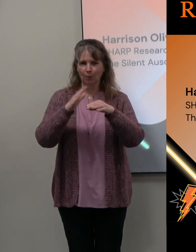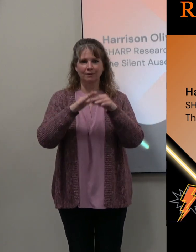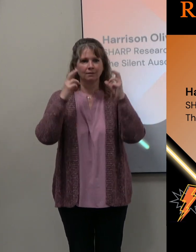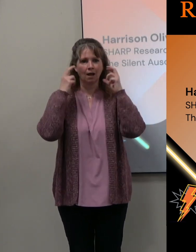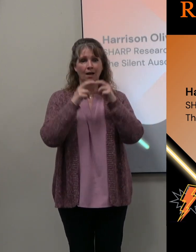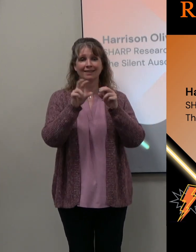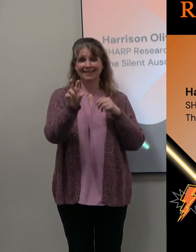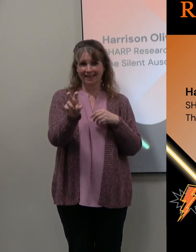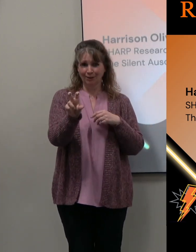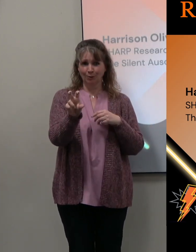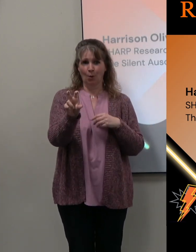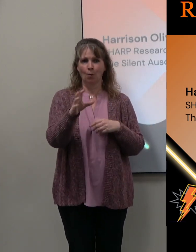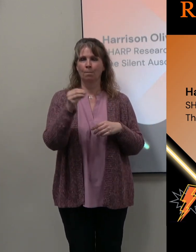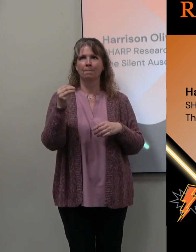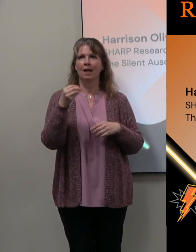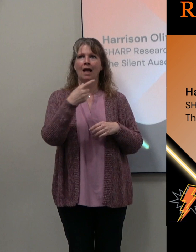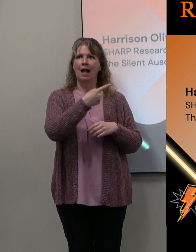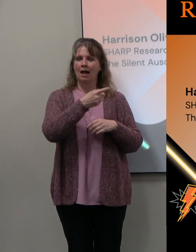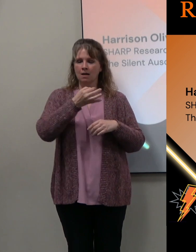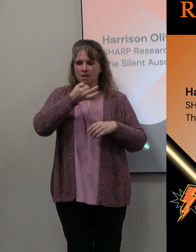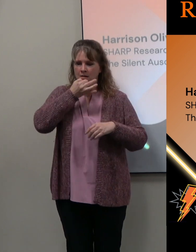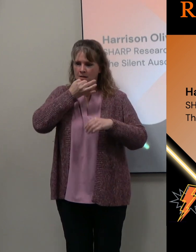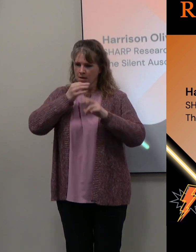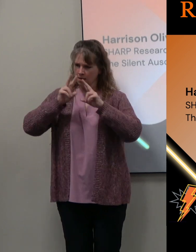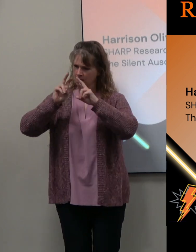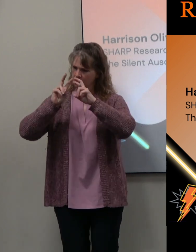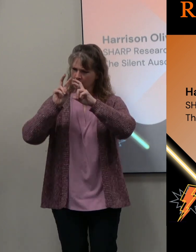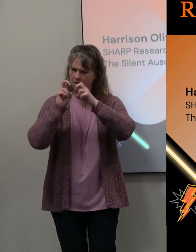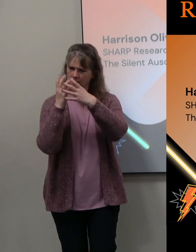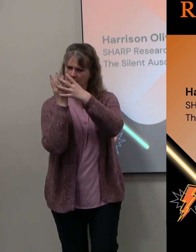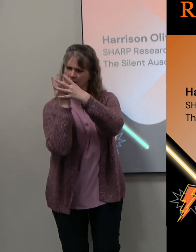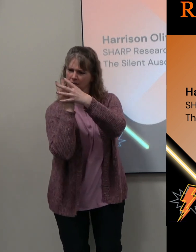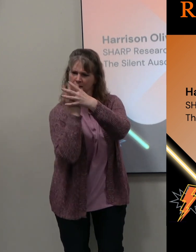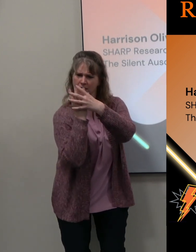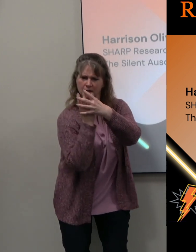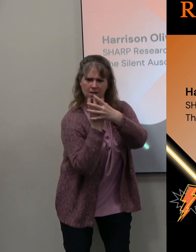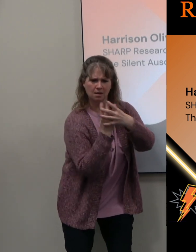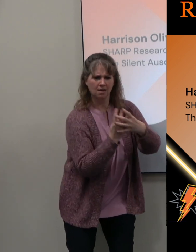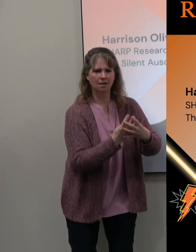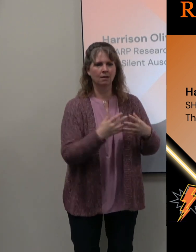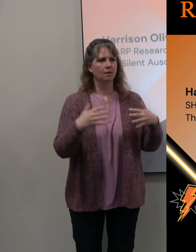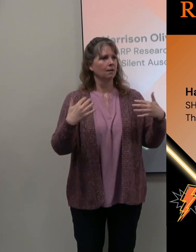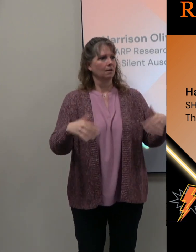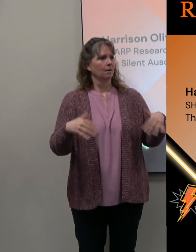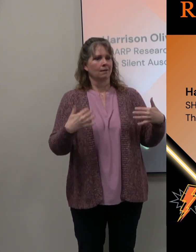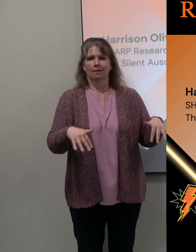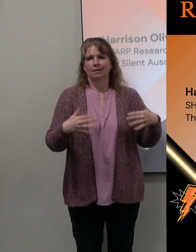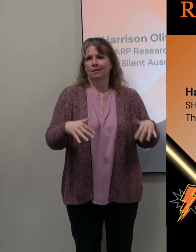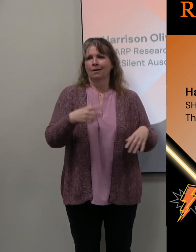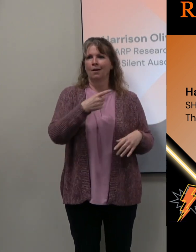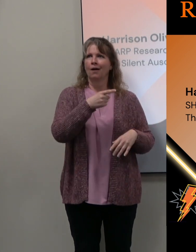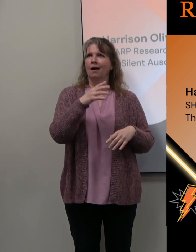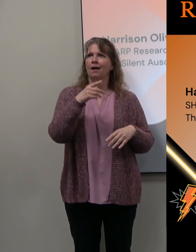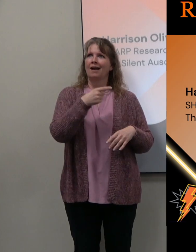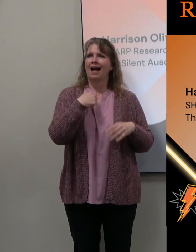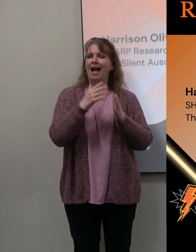And because his project focuses on stethoscopes, and he's really an expert at filtering out data and looking at all of that,